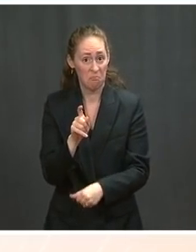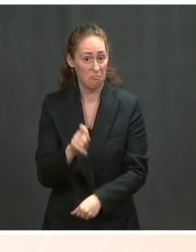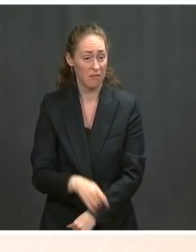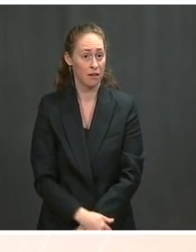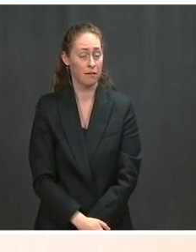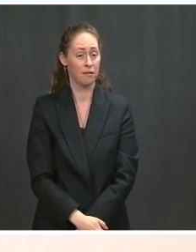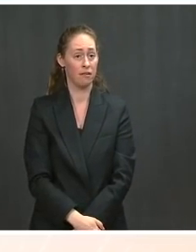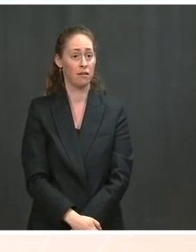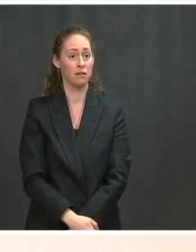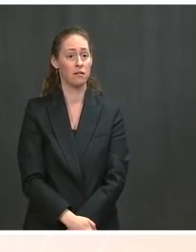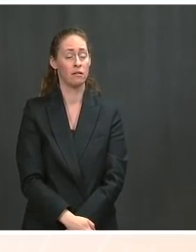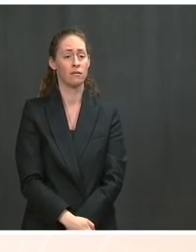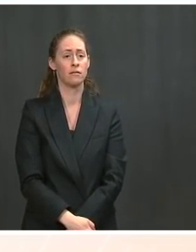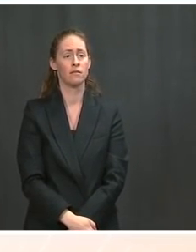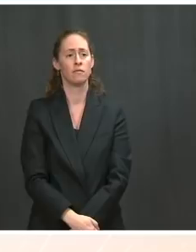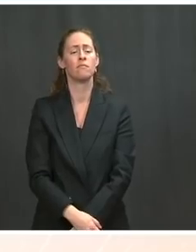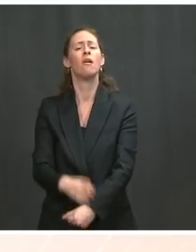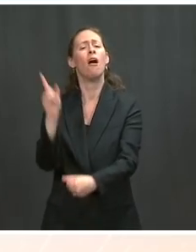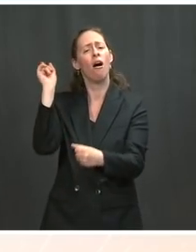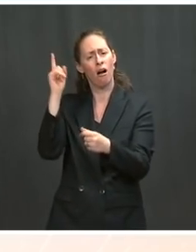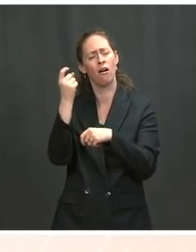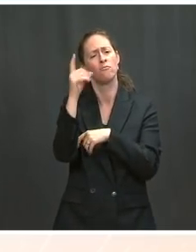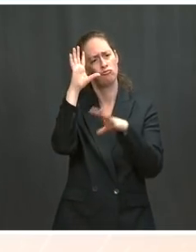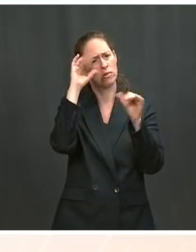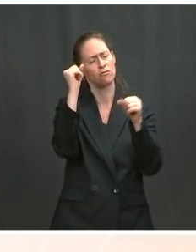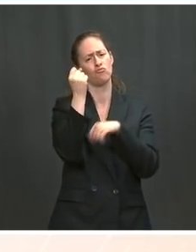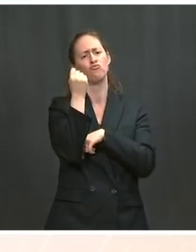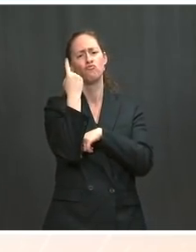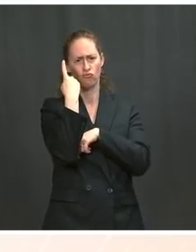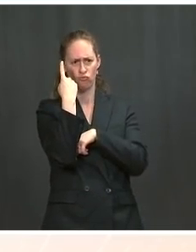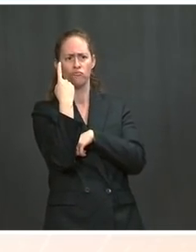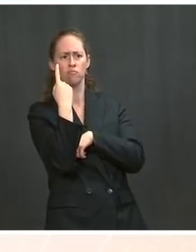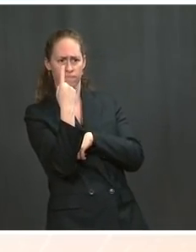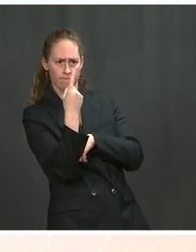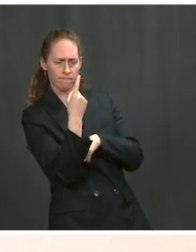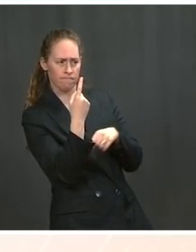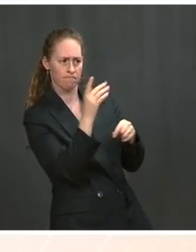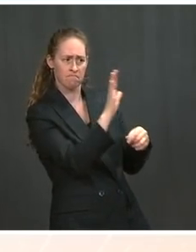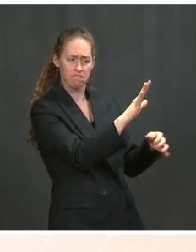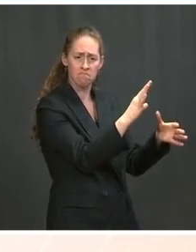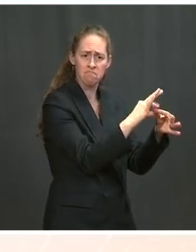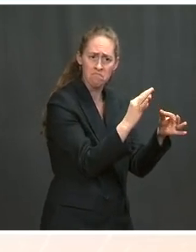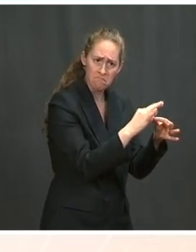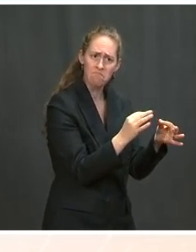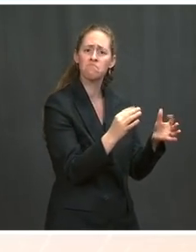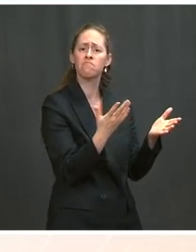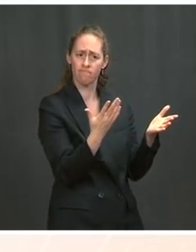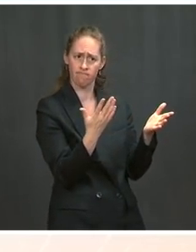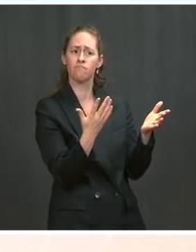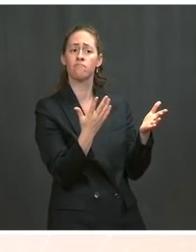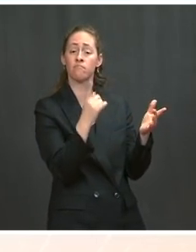as is evidenced by Senator McConnell's comments, that we need to invest in infrastructure; we need to create jobs;